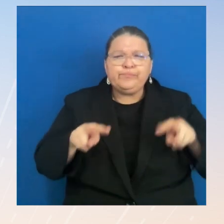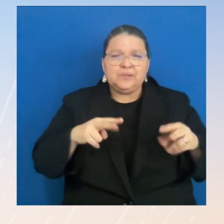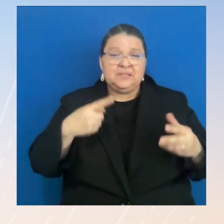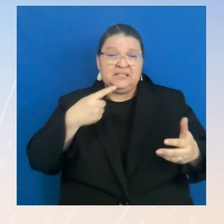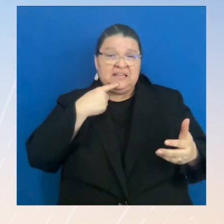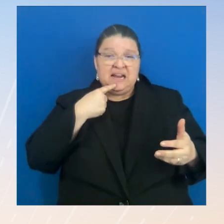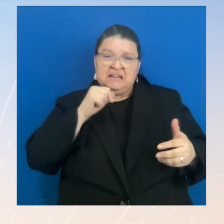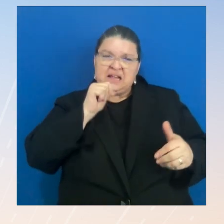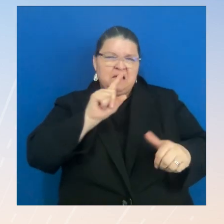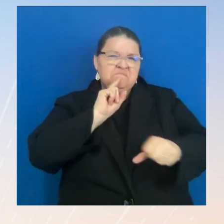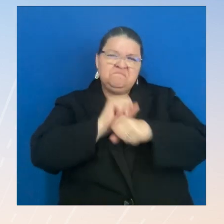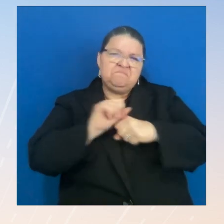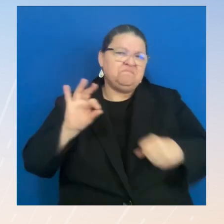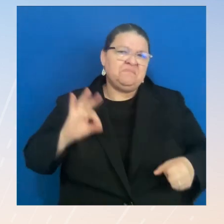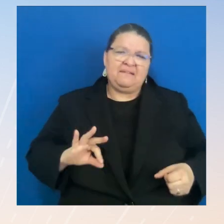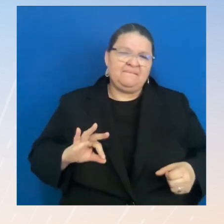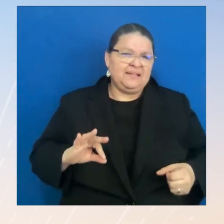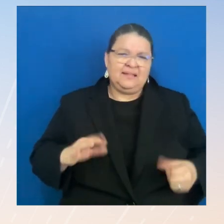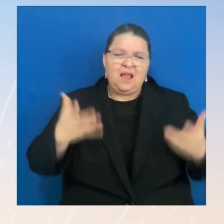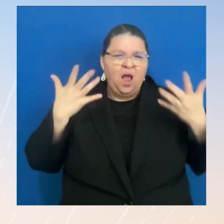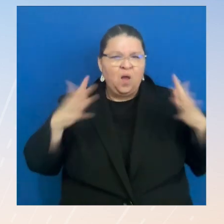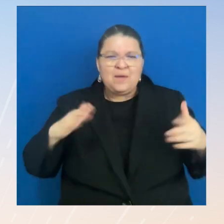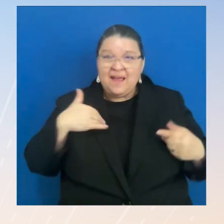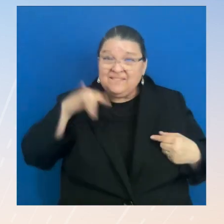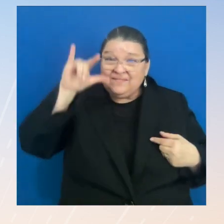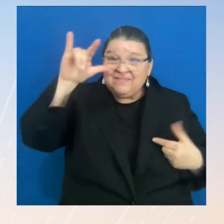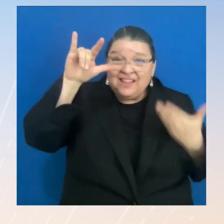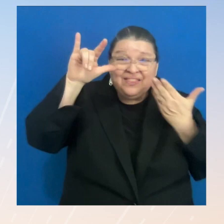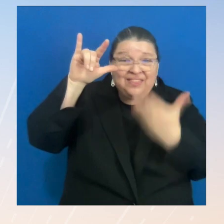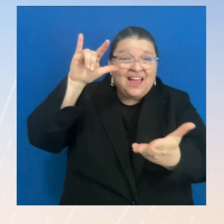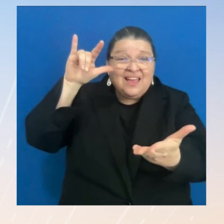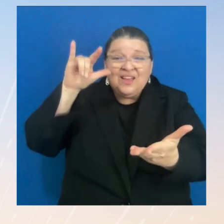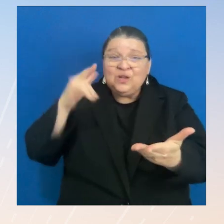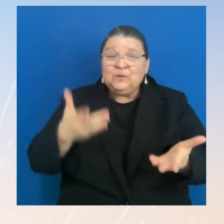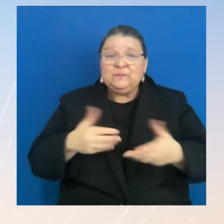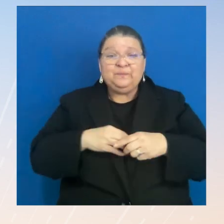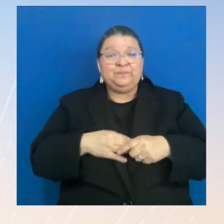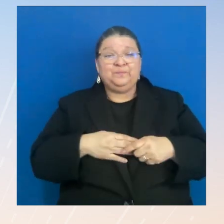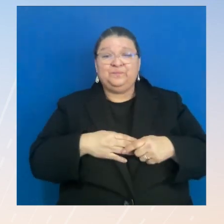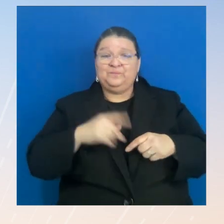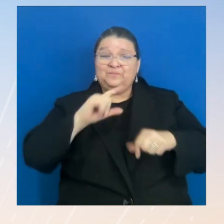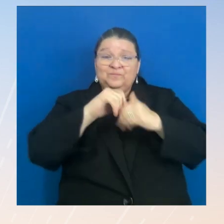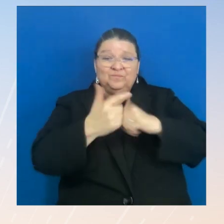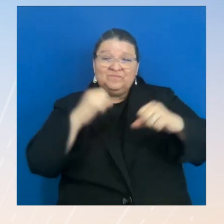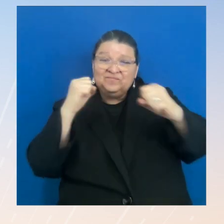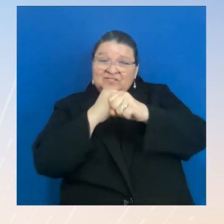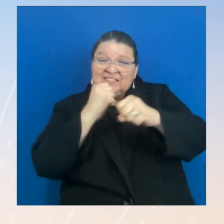that is working to fight this war effectively is the type of assistance we're already providing. The Press: So what about Estonia, though,